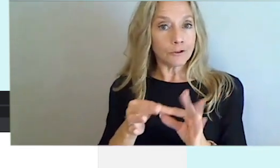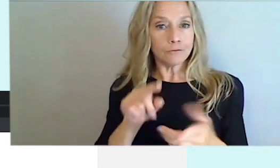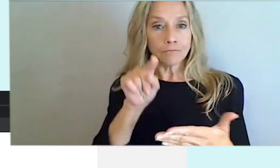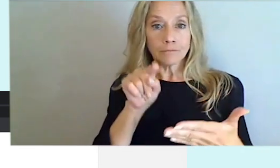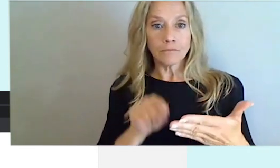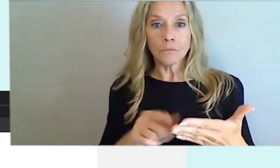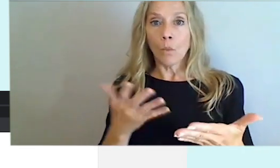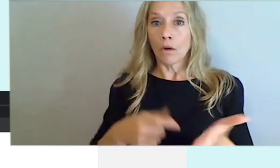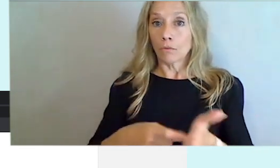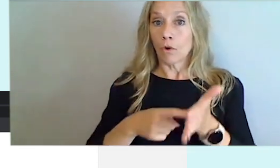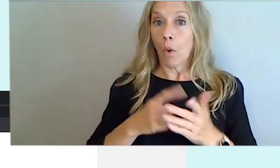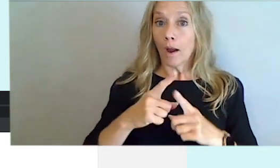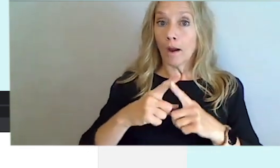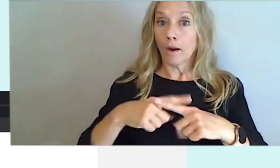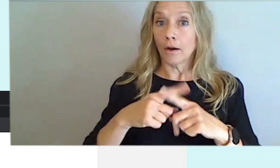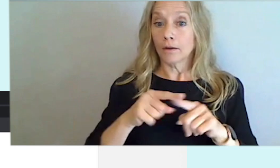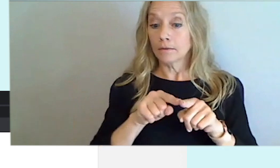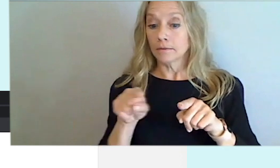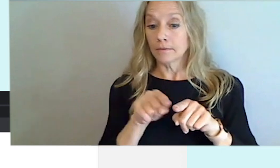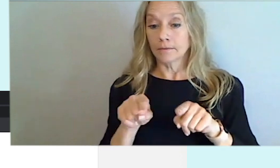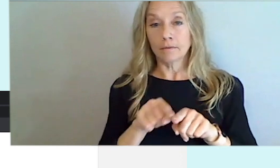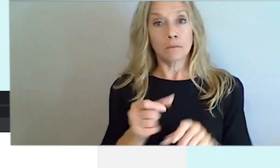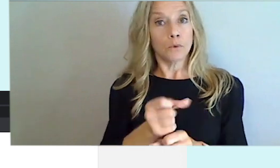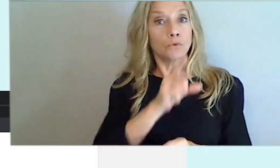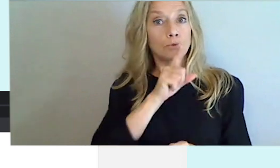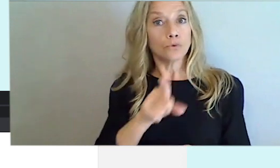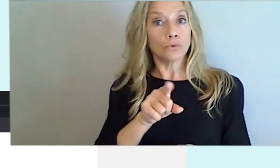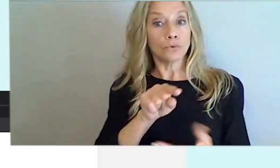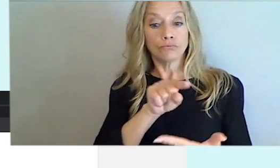and confirm any existing relationships are correct.